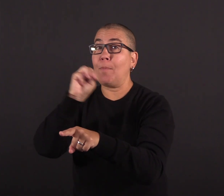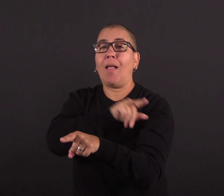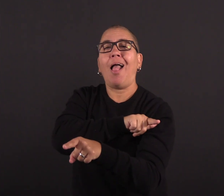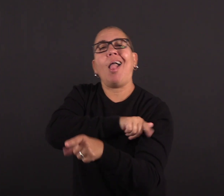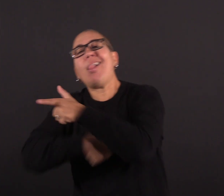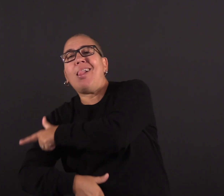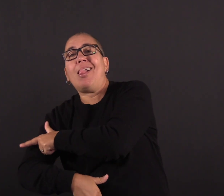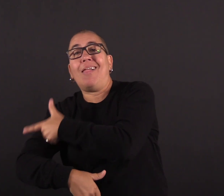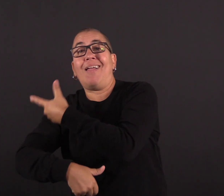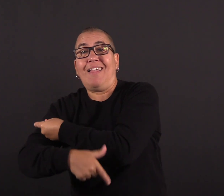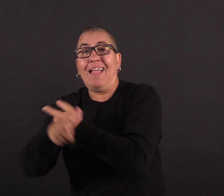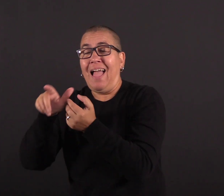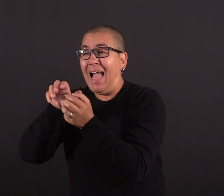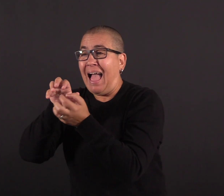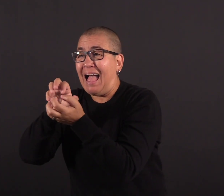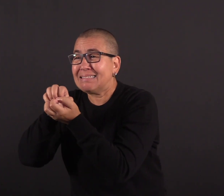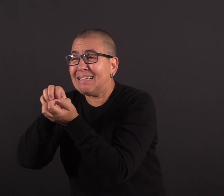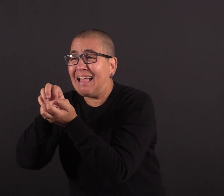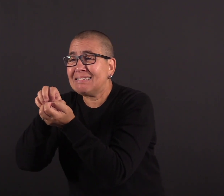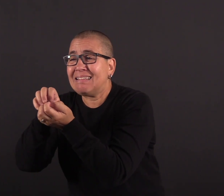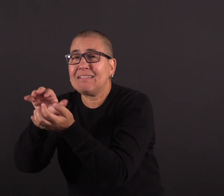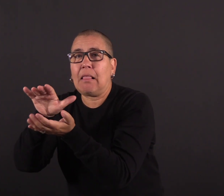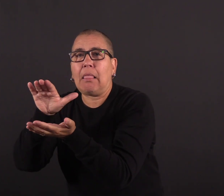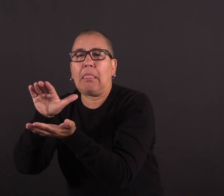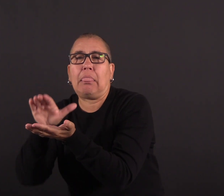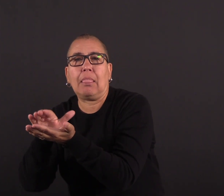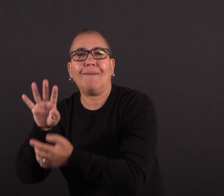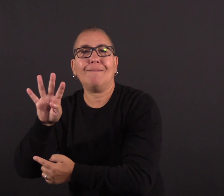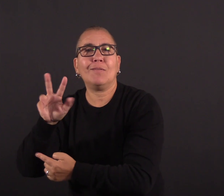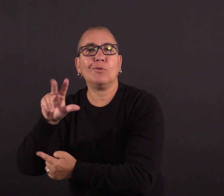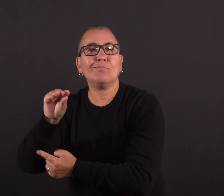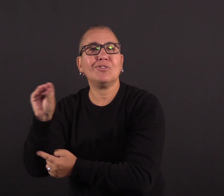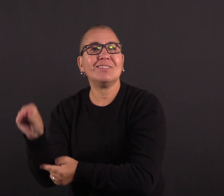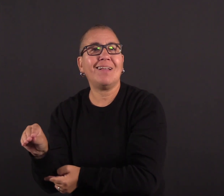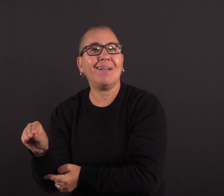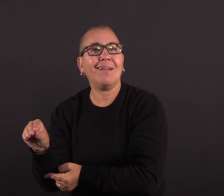William Schaffner, a professor in the Division of Infectious Diseases at